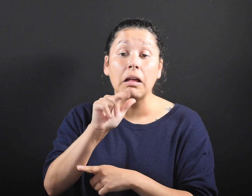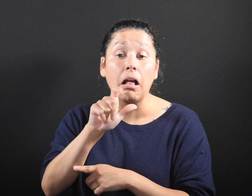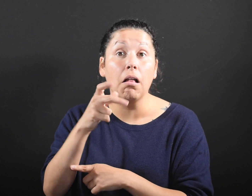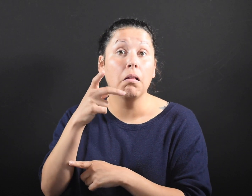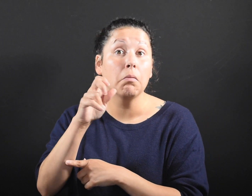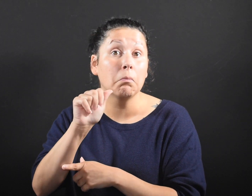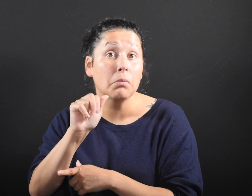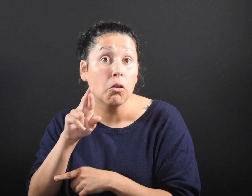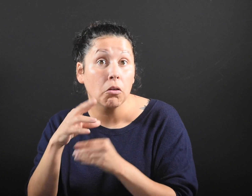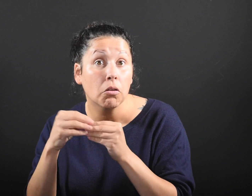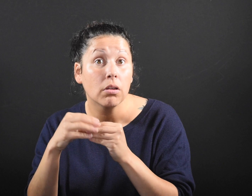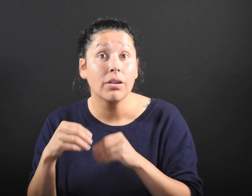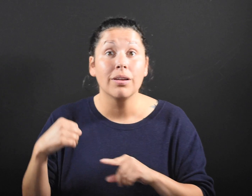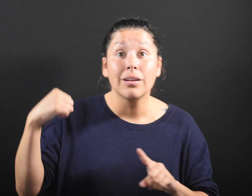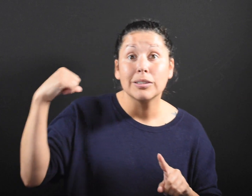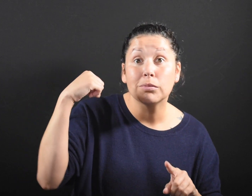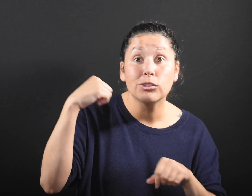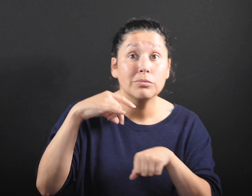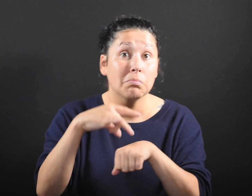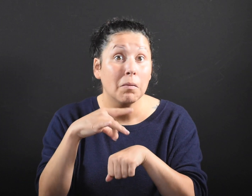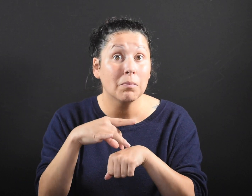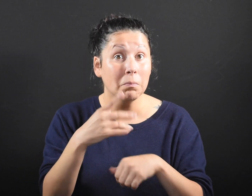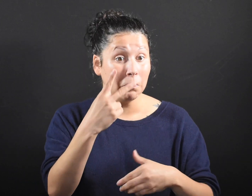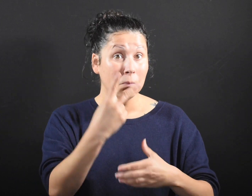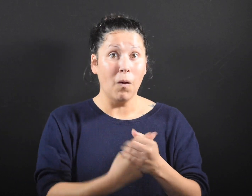may actually both have sweet potatoes as their first ingredient.